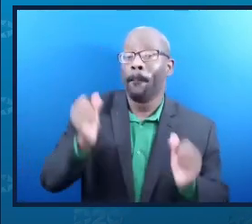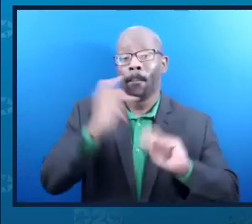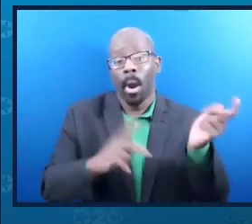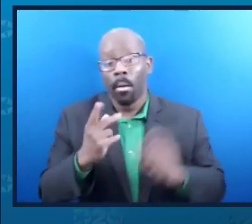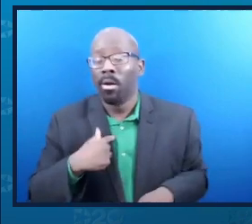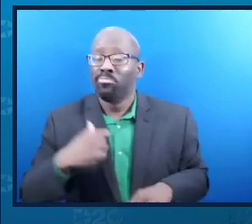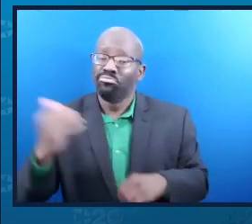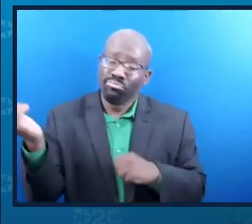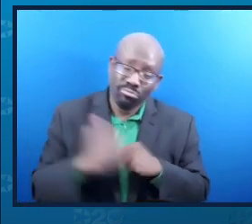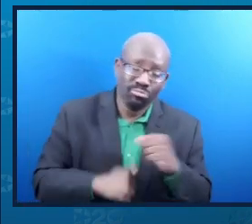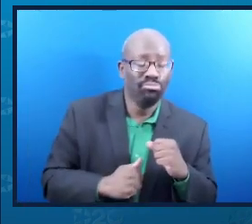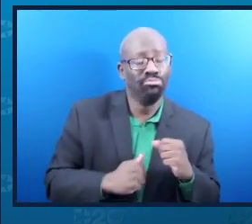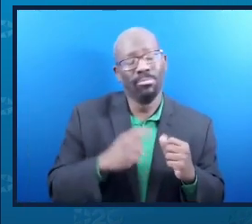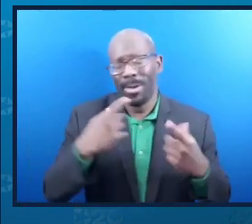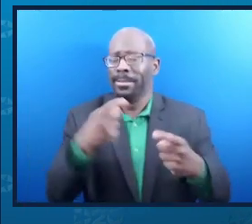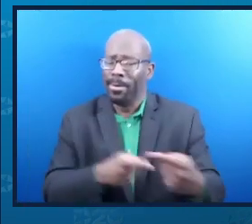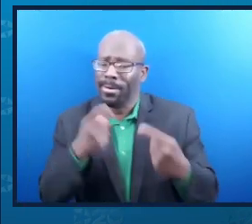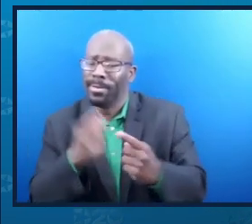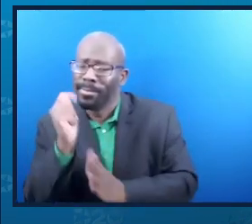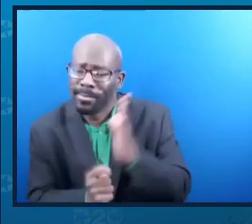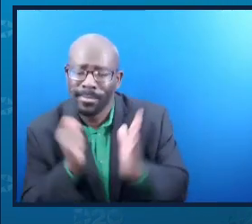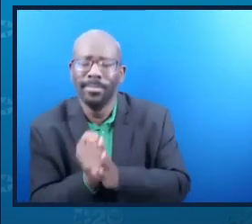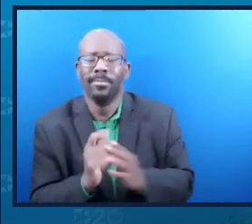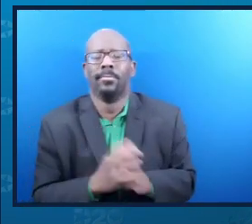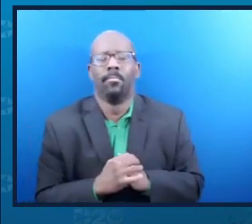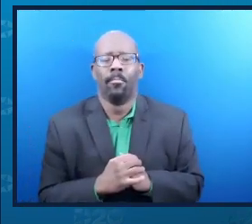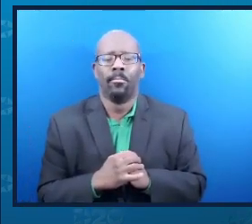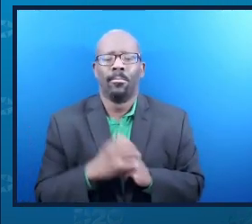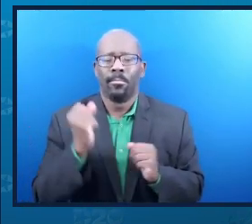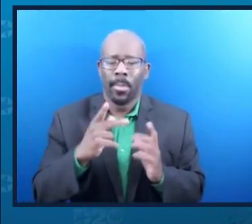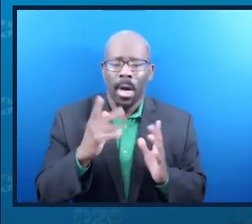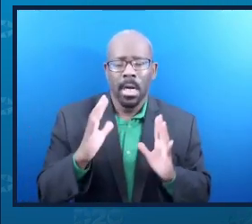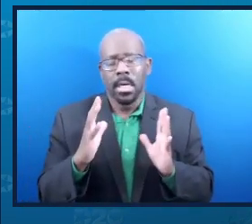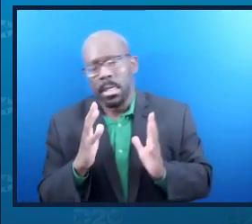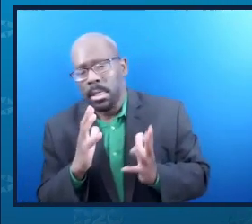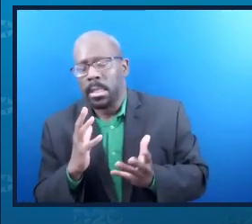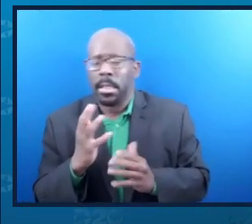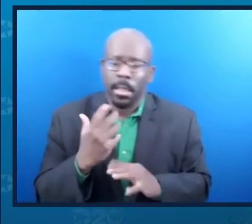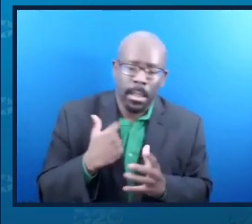ALL OF THOSE QUIET HEROS, WHO FOUND THE COURAGE TO KEEP